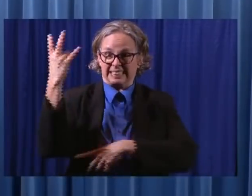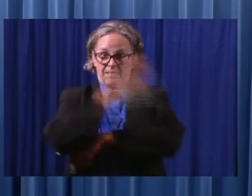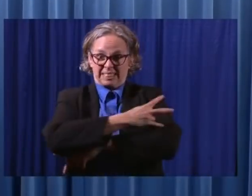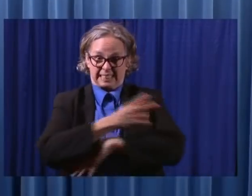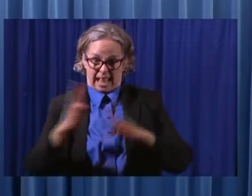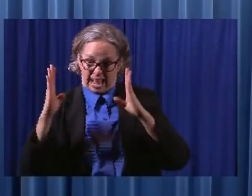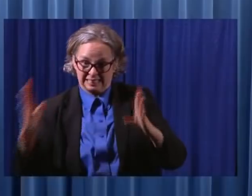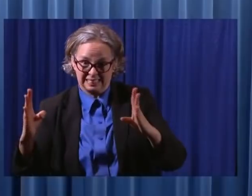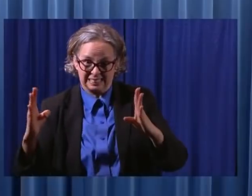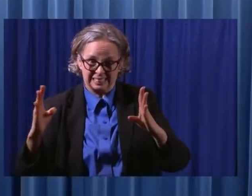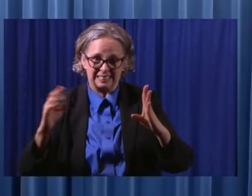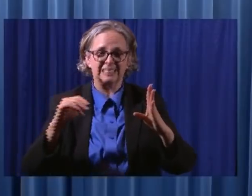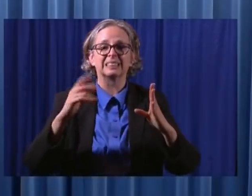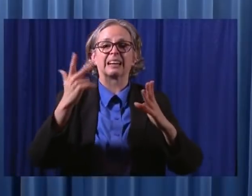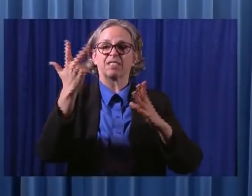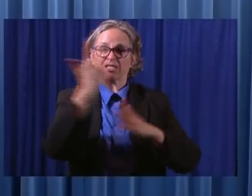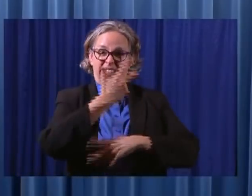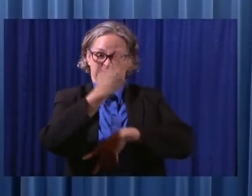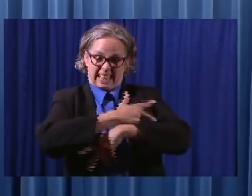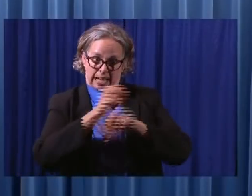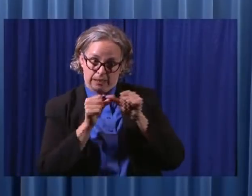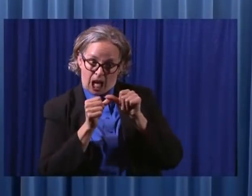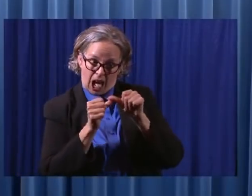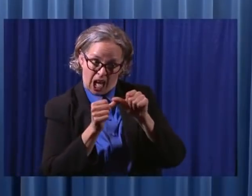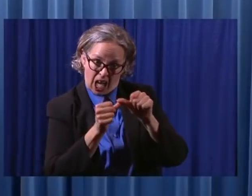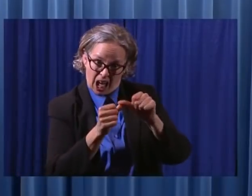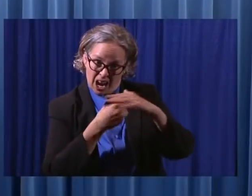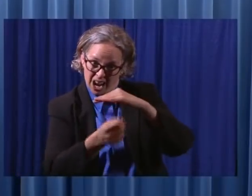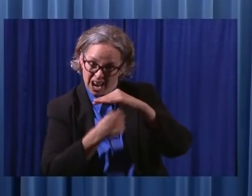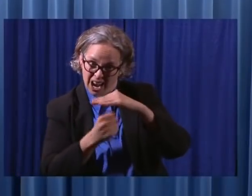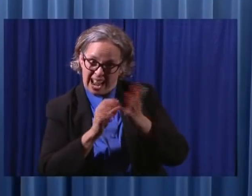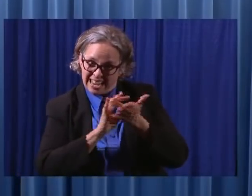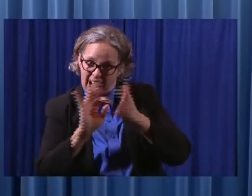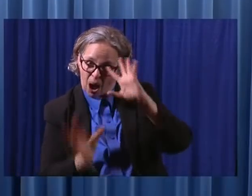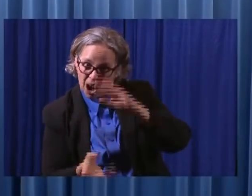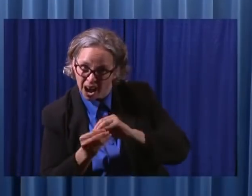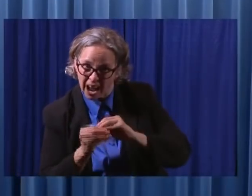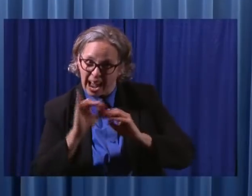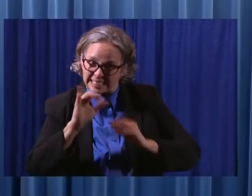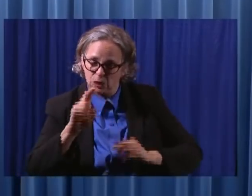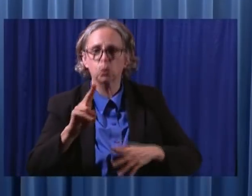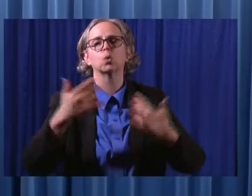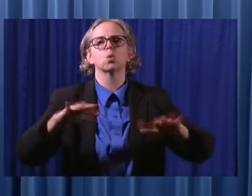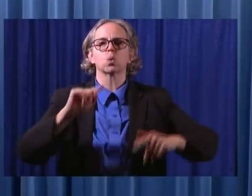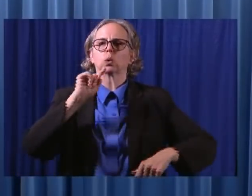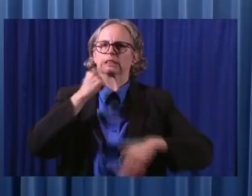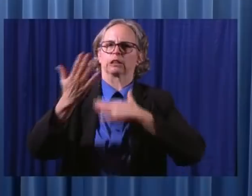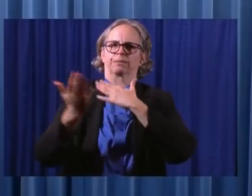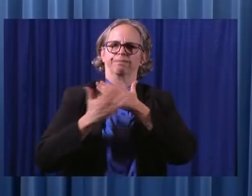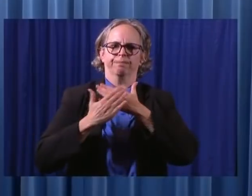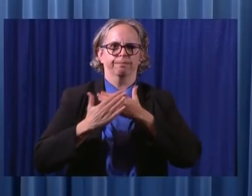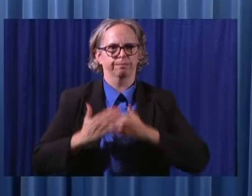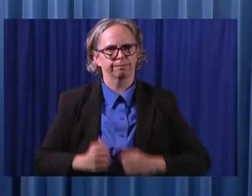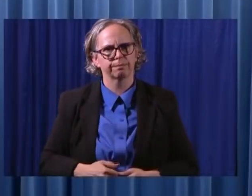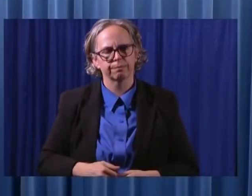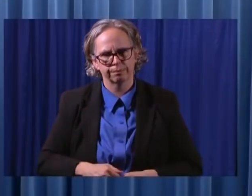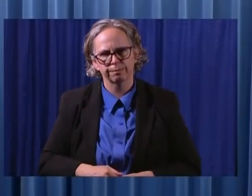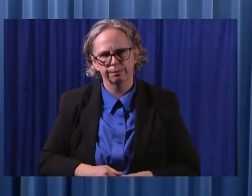LEAST THREE OF THE LAST SEVEN DAYS. WE ALSO ARE LOOKING -- AGAIN, THAT'S ONE IS BASED ON THAT